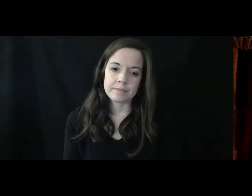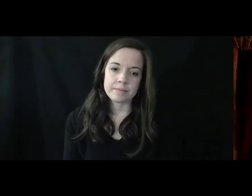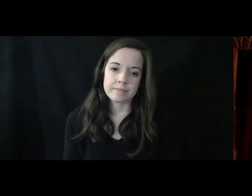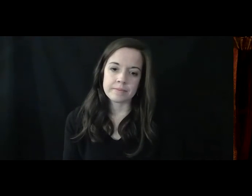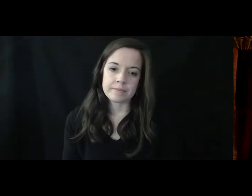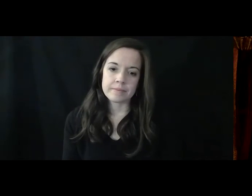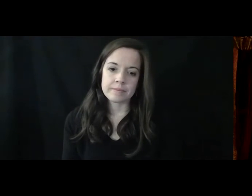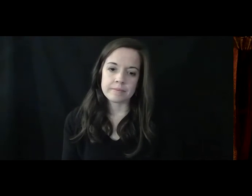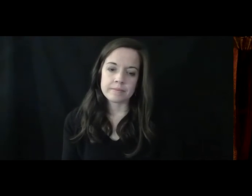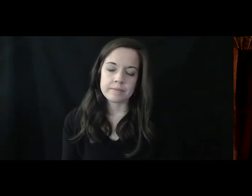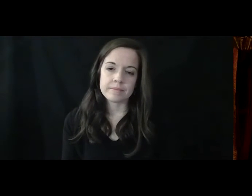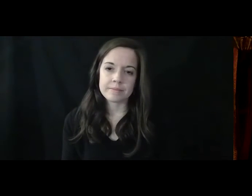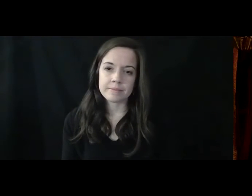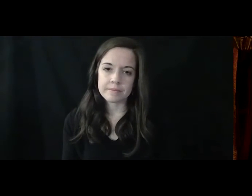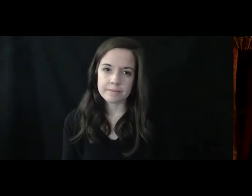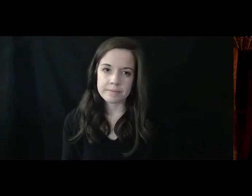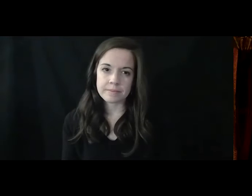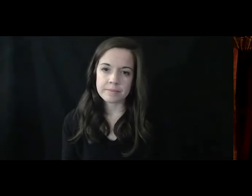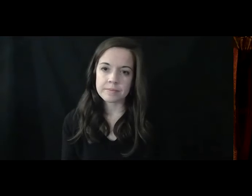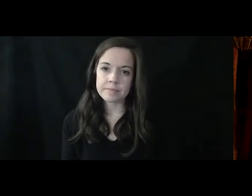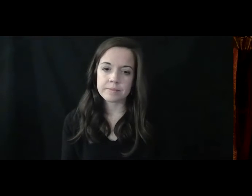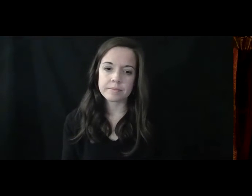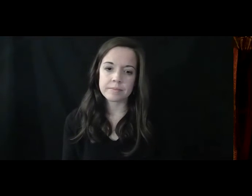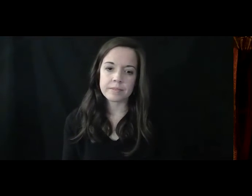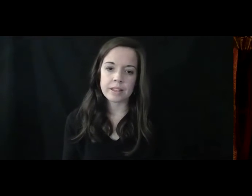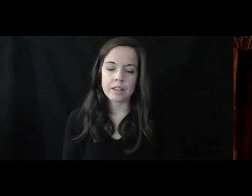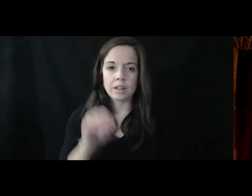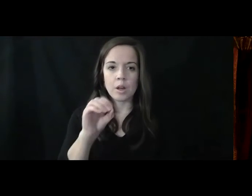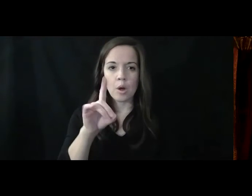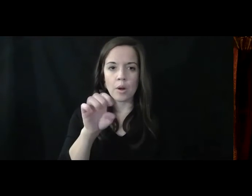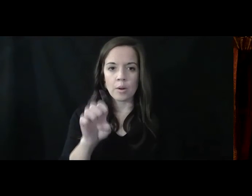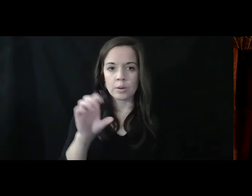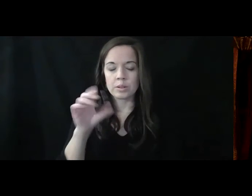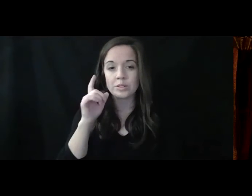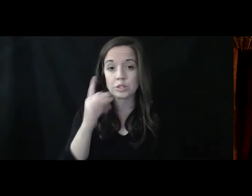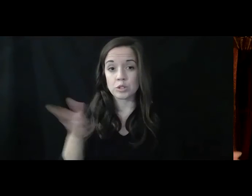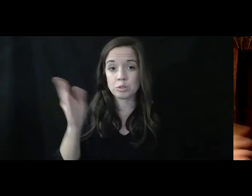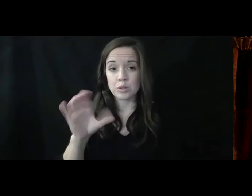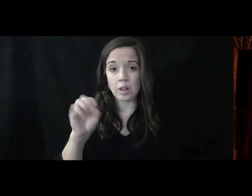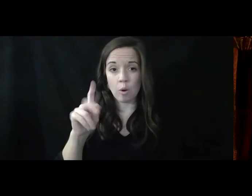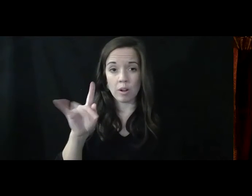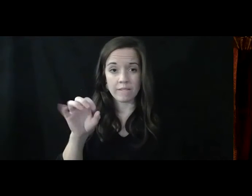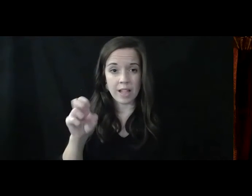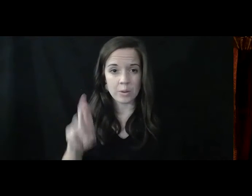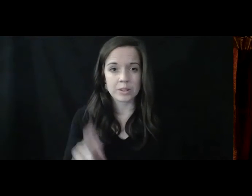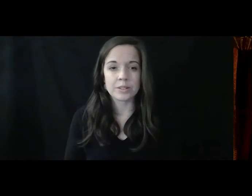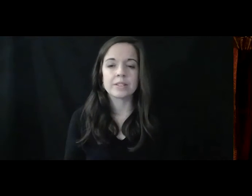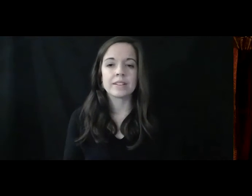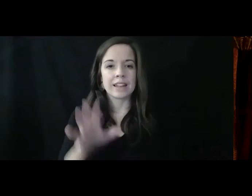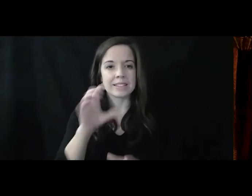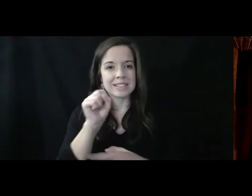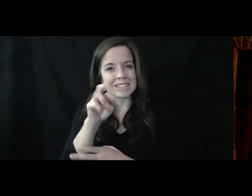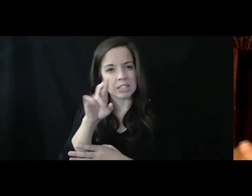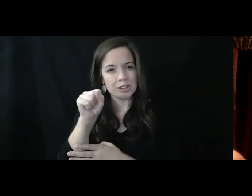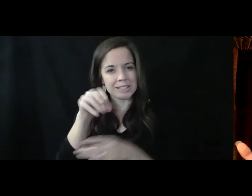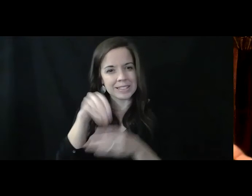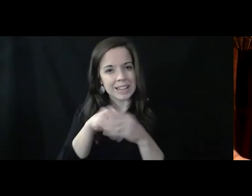So, this next one is “Ode to the Corpse Flower.” It’s a series in the book. It uses the language of